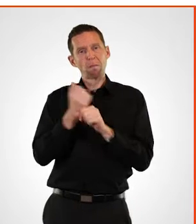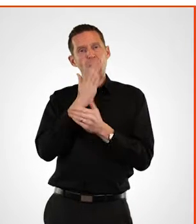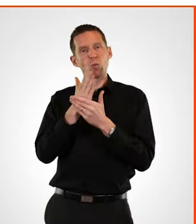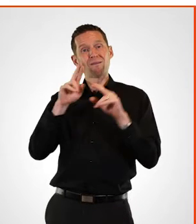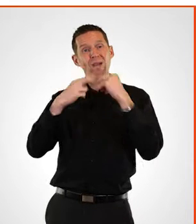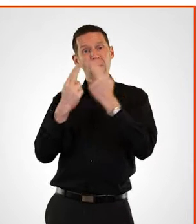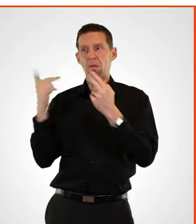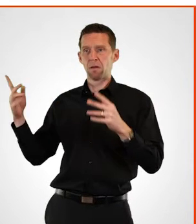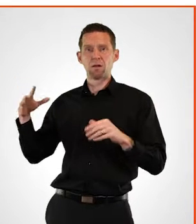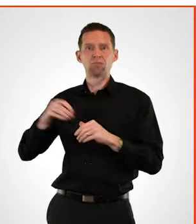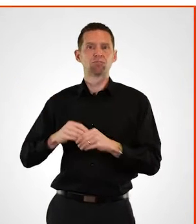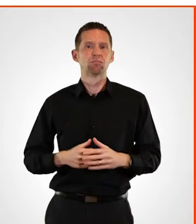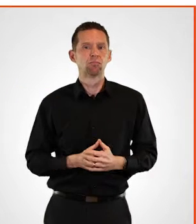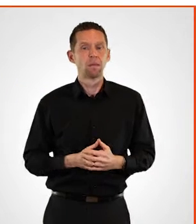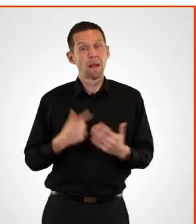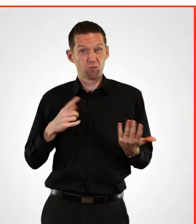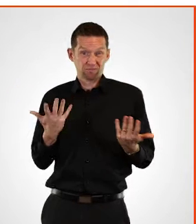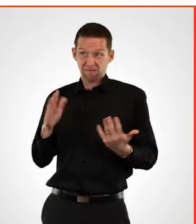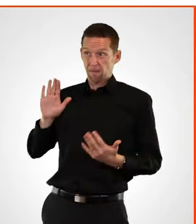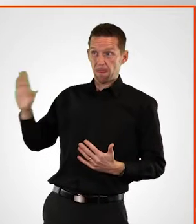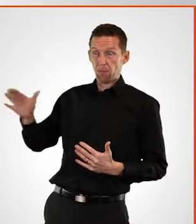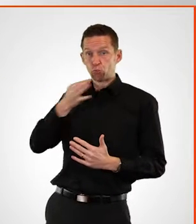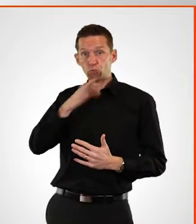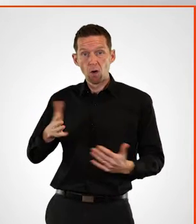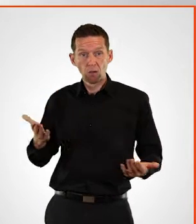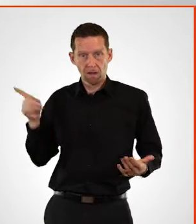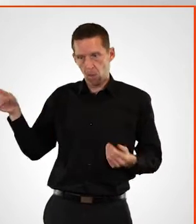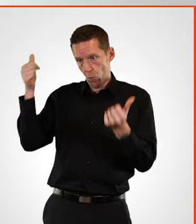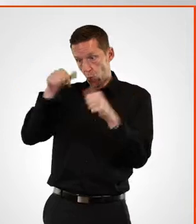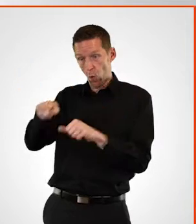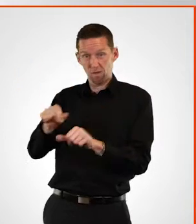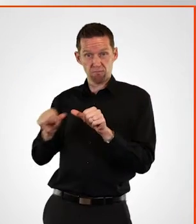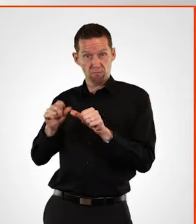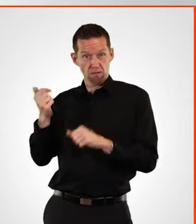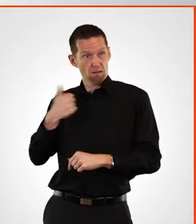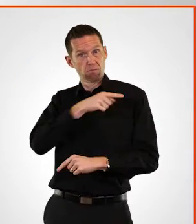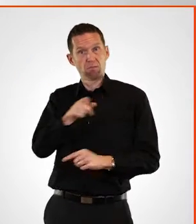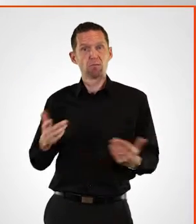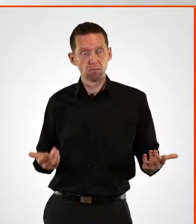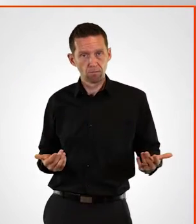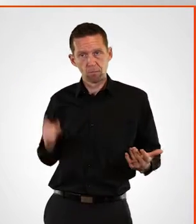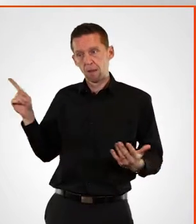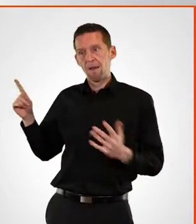is invite the family to be part of this, because it's their child. They know that child the best